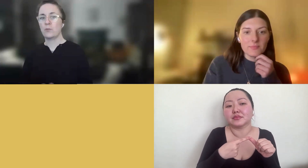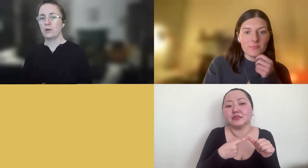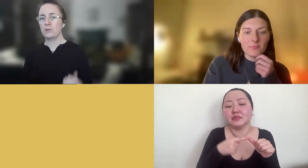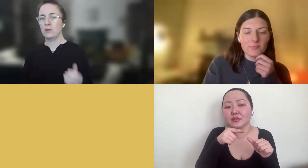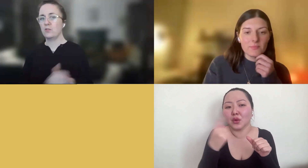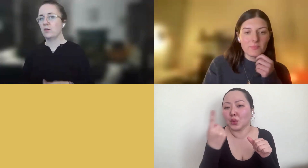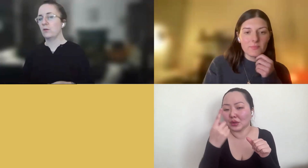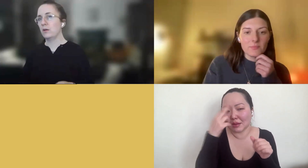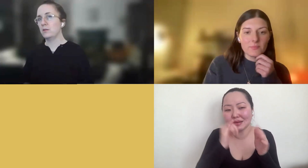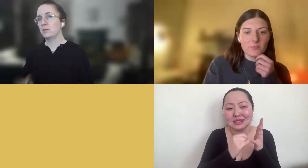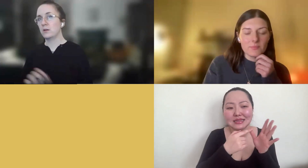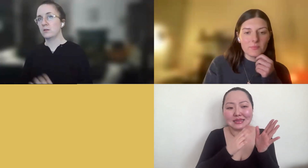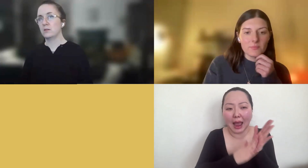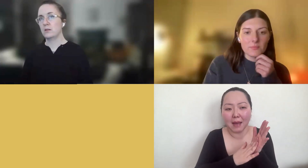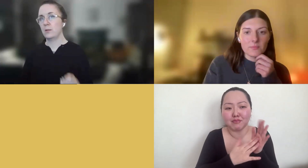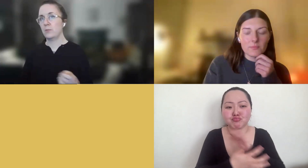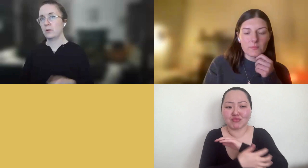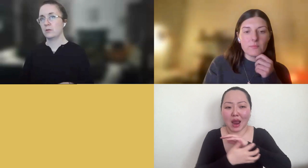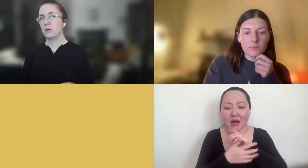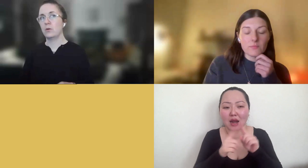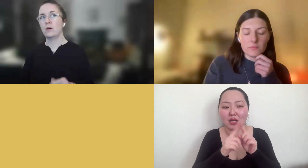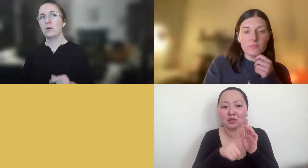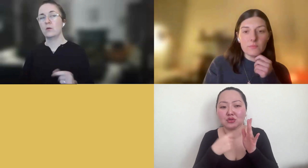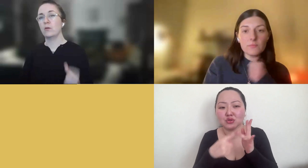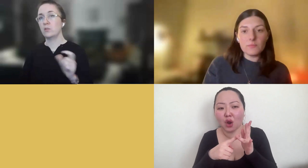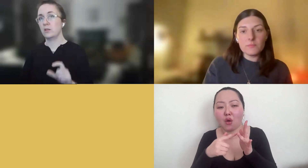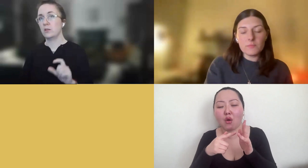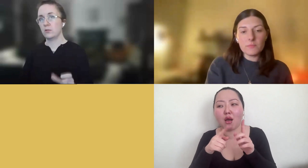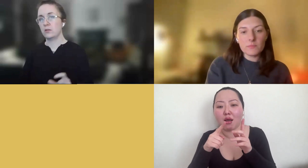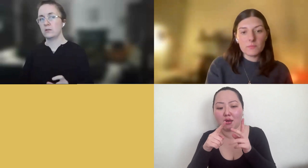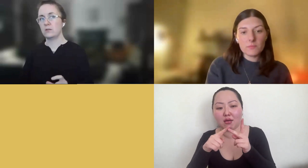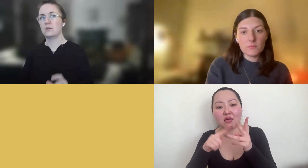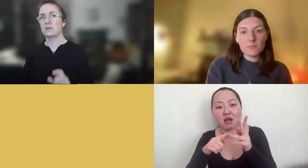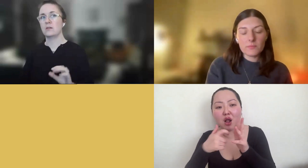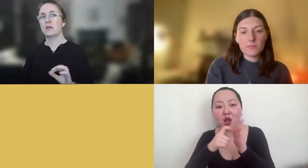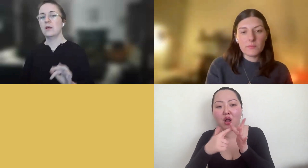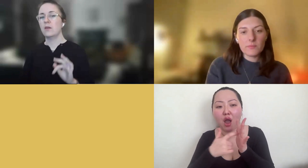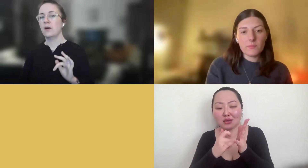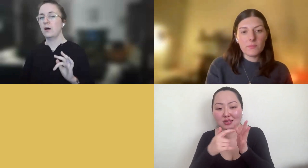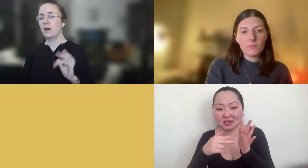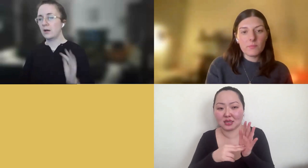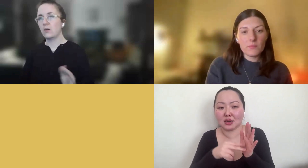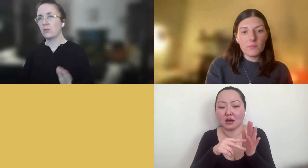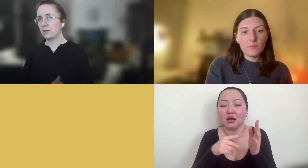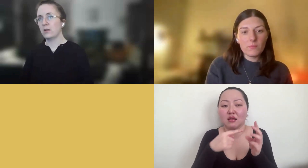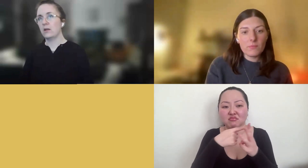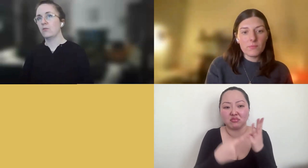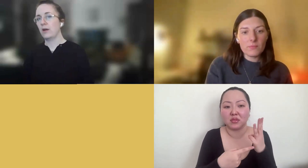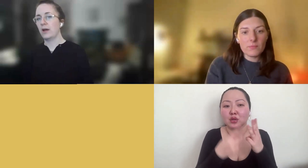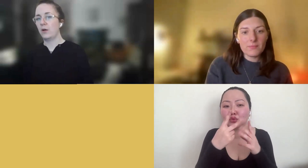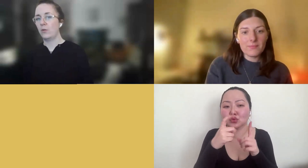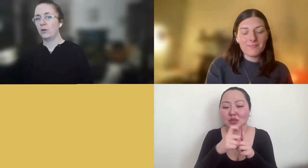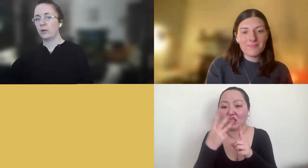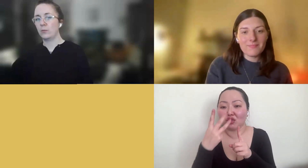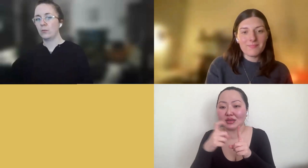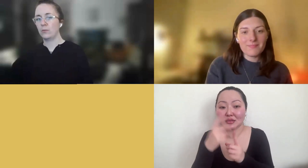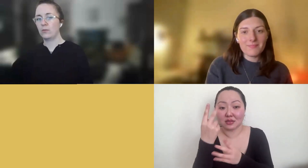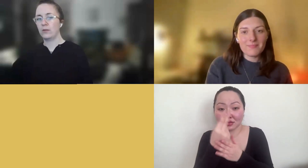Sam Brown and Jo and Kirsten, who are 2D and 3D designers. I cannot credit enough how incredible